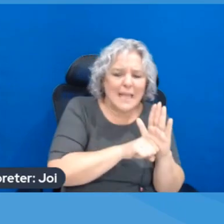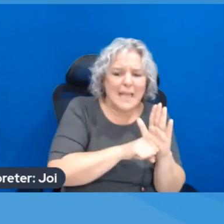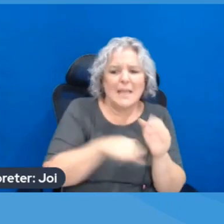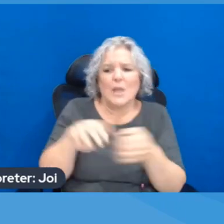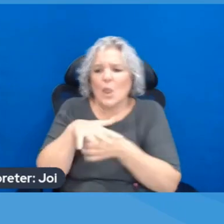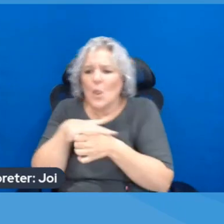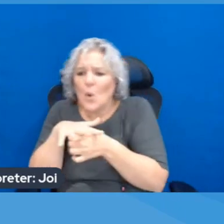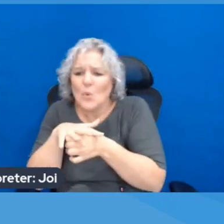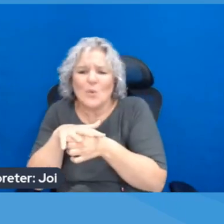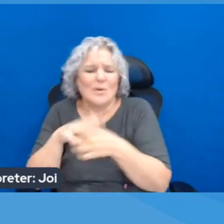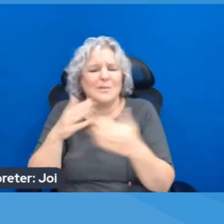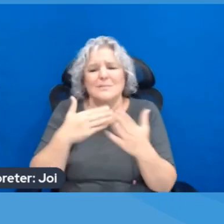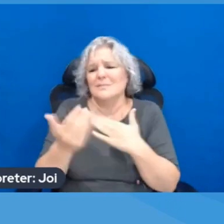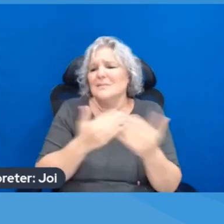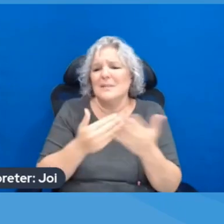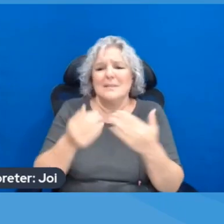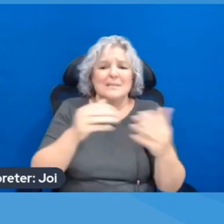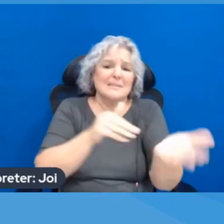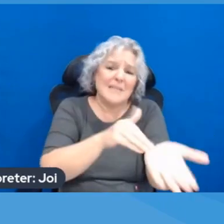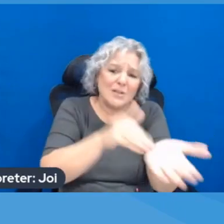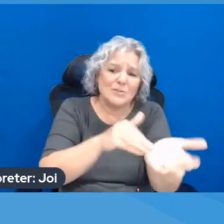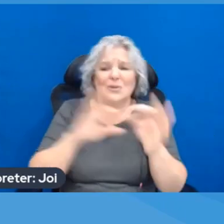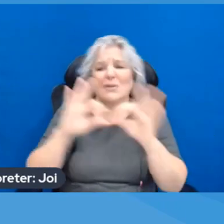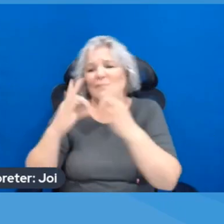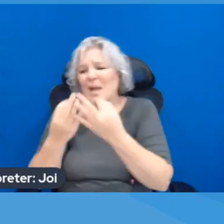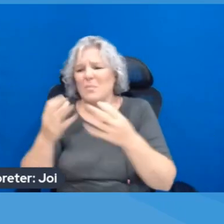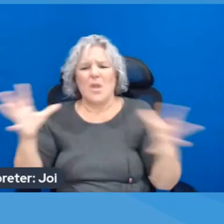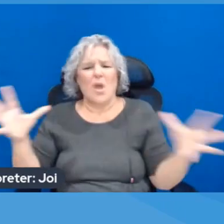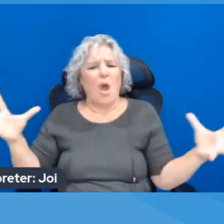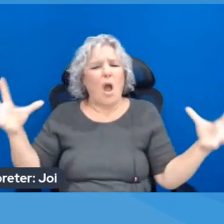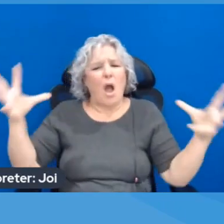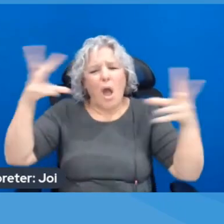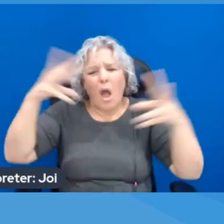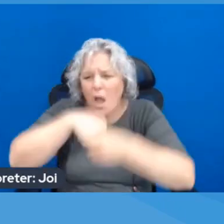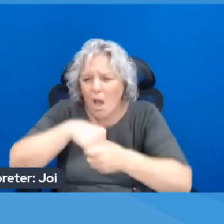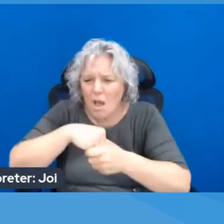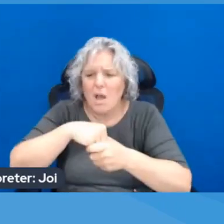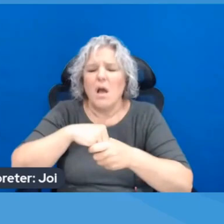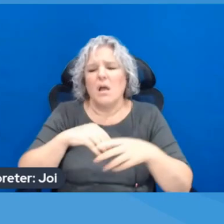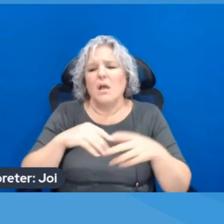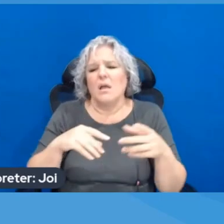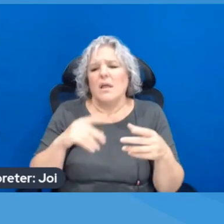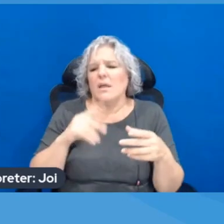to practitioners, to families, and these structures also create a nice infrastructure